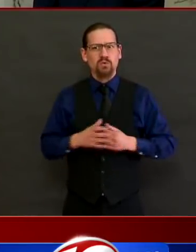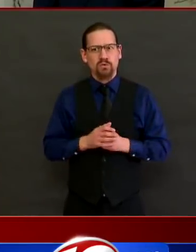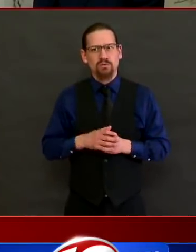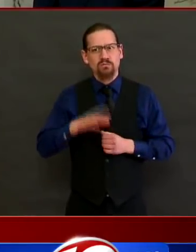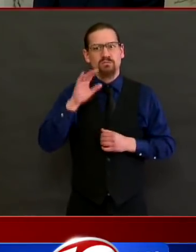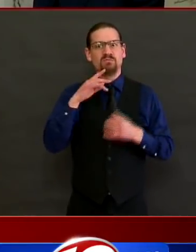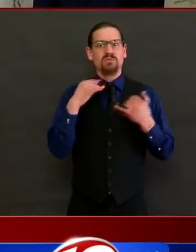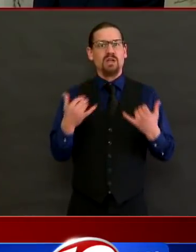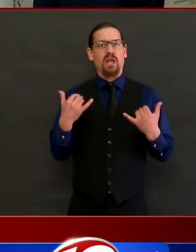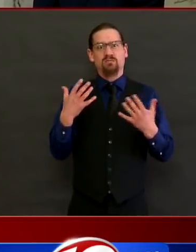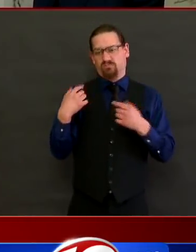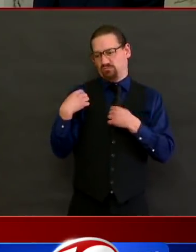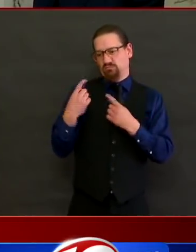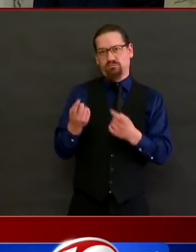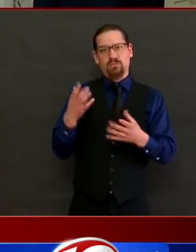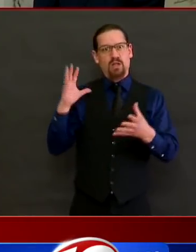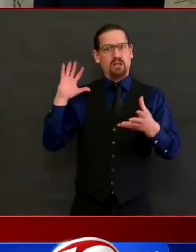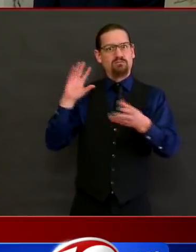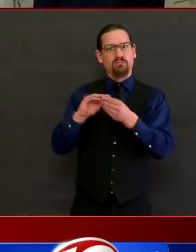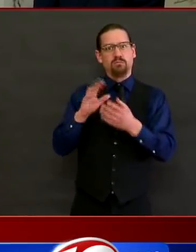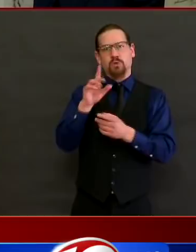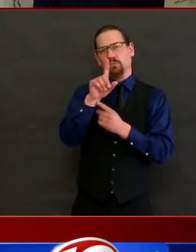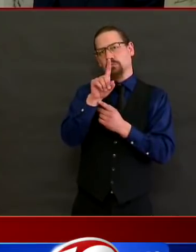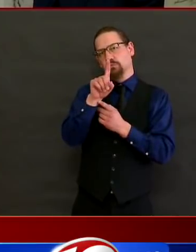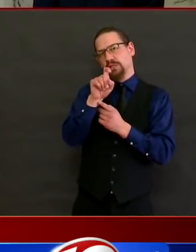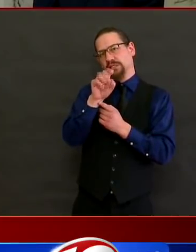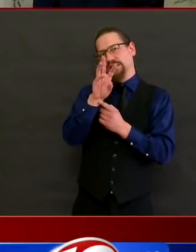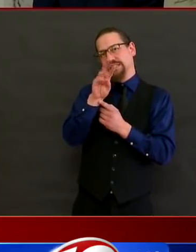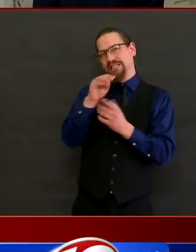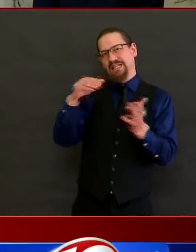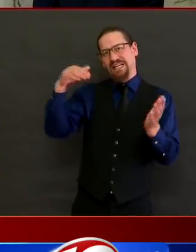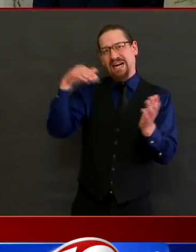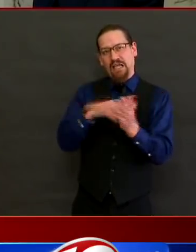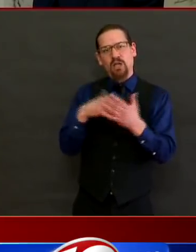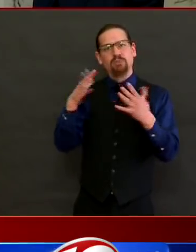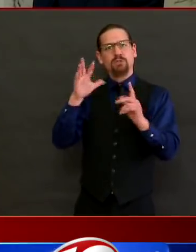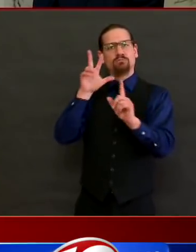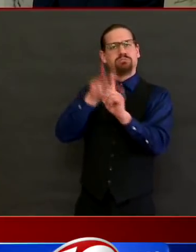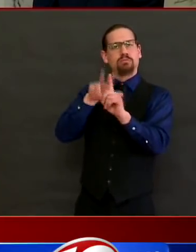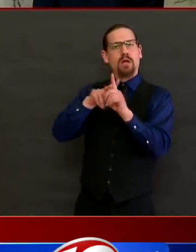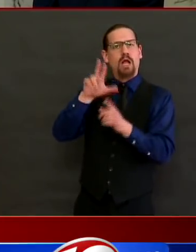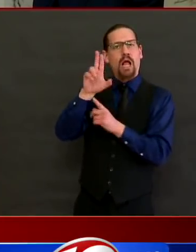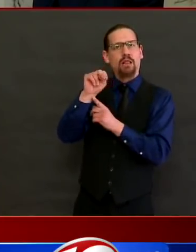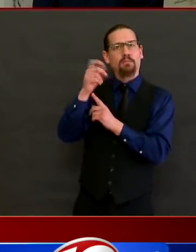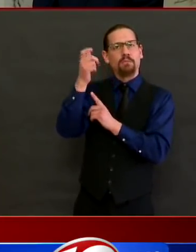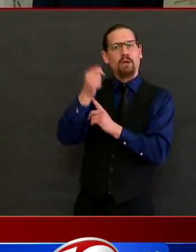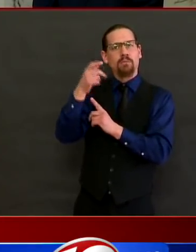ALSO TRUE. WE HAVE ABOUT 160,000 RHODE ISLANDERS WHO HAVE FILED FOR